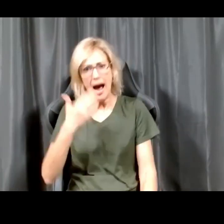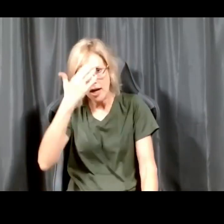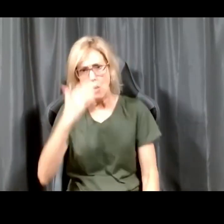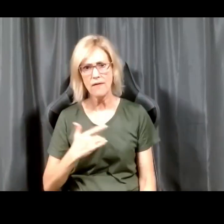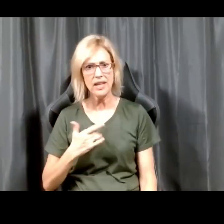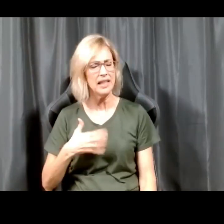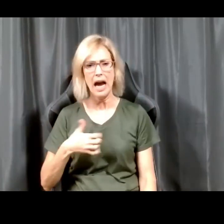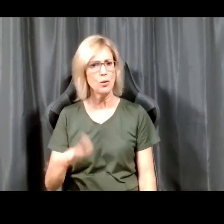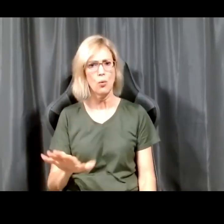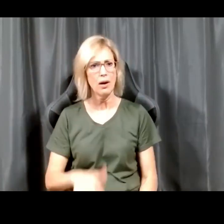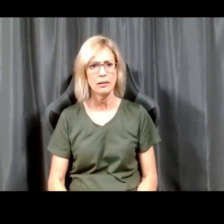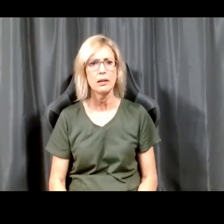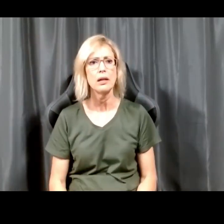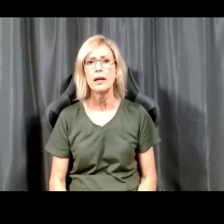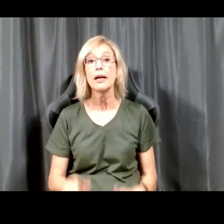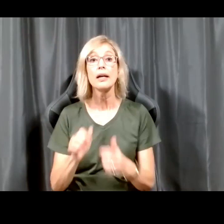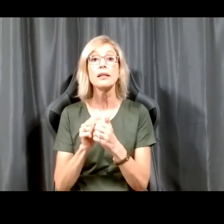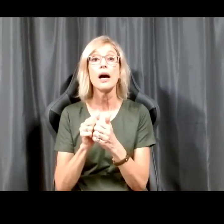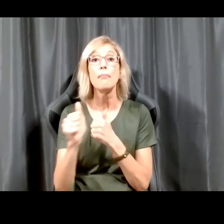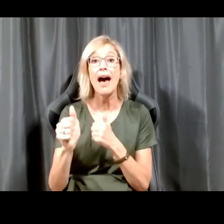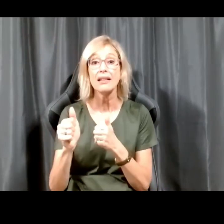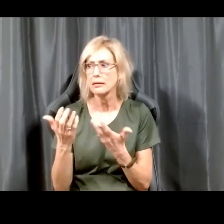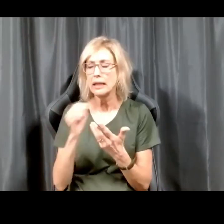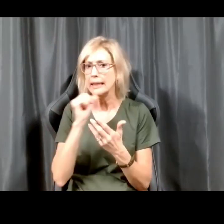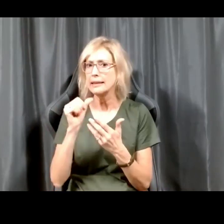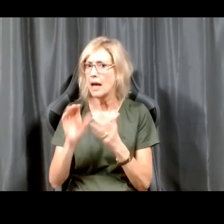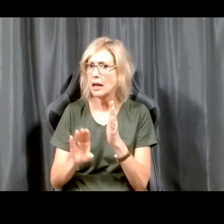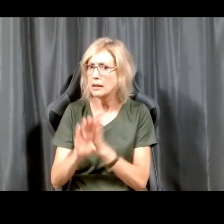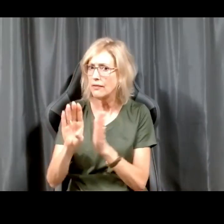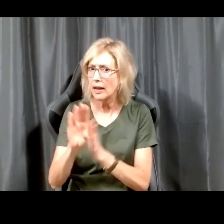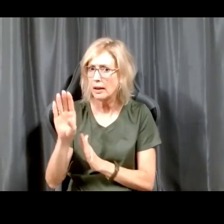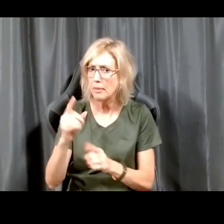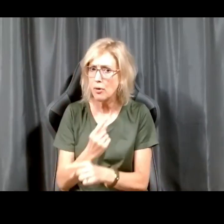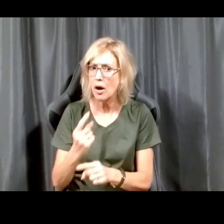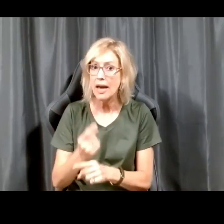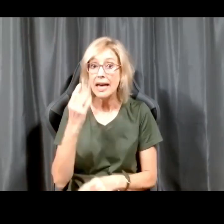because I'm past that point of being developmentally appropriate, if I'm gagging it 's because there's something wrong.